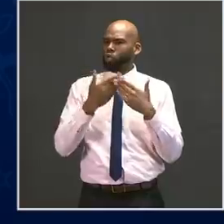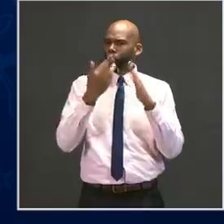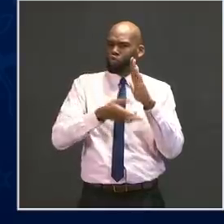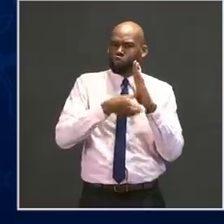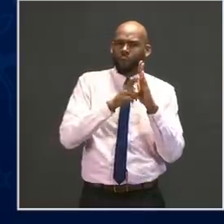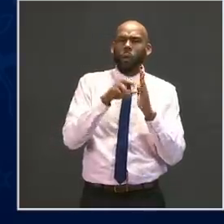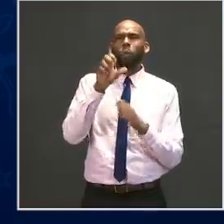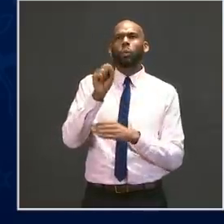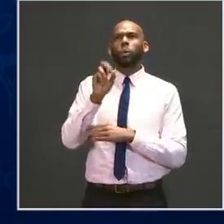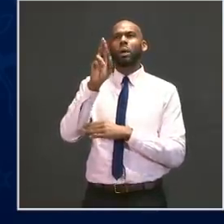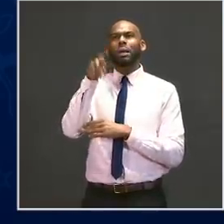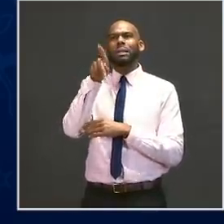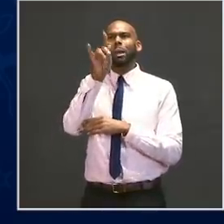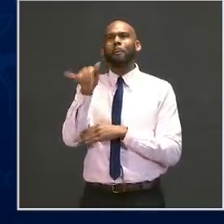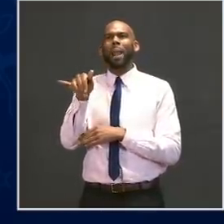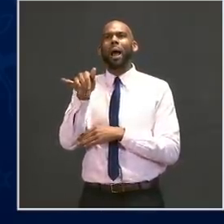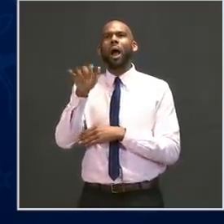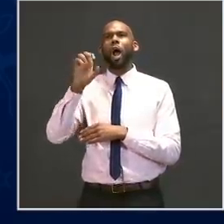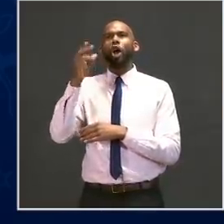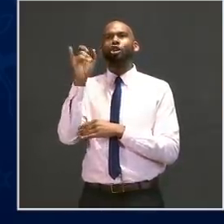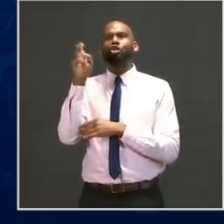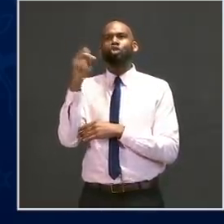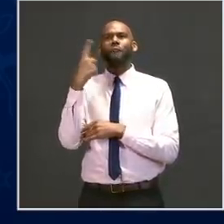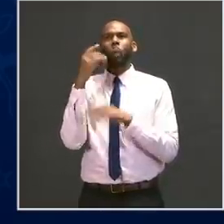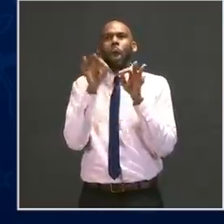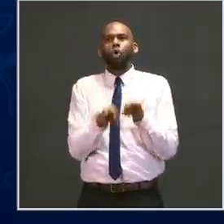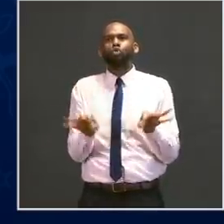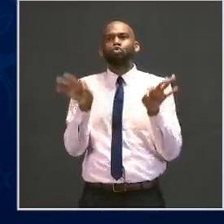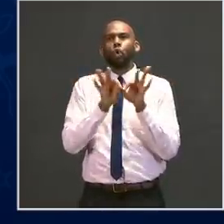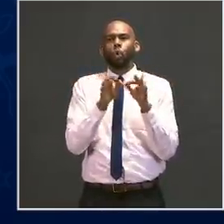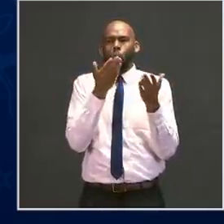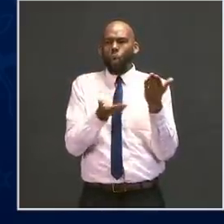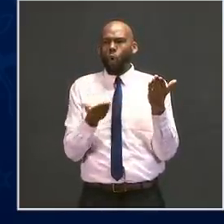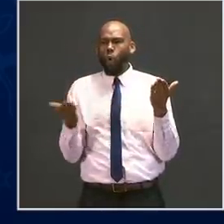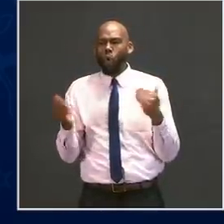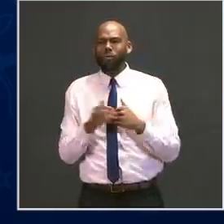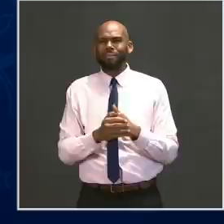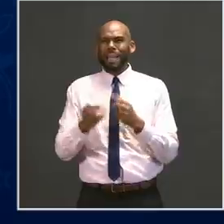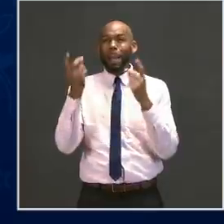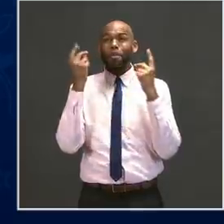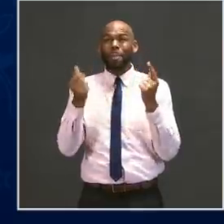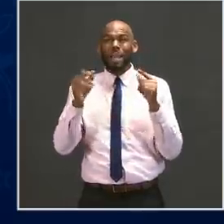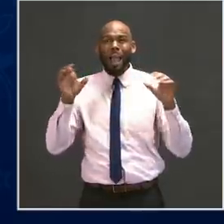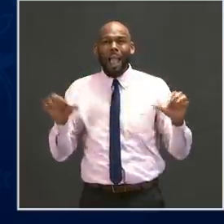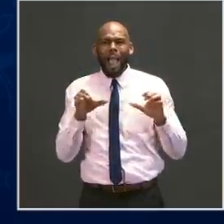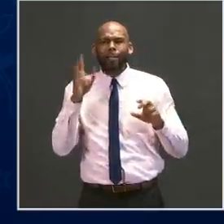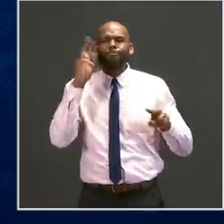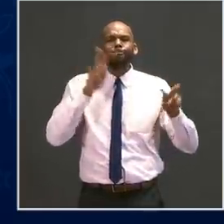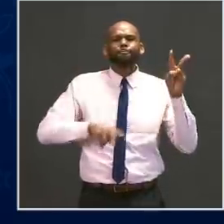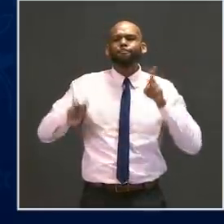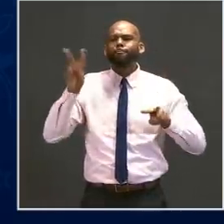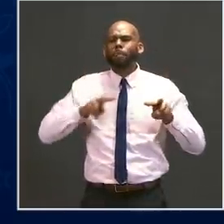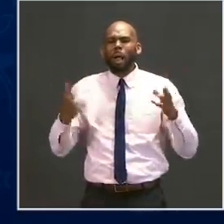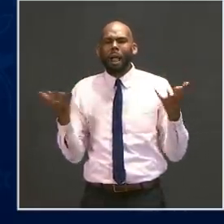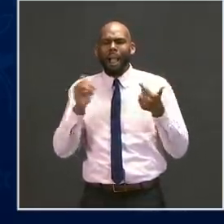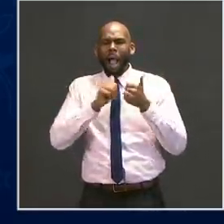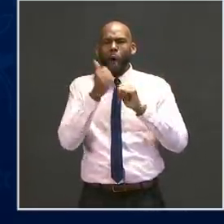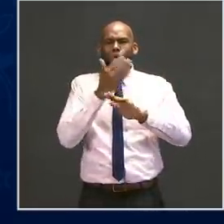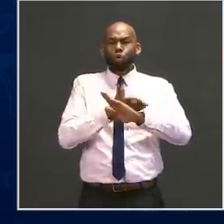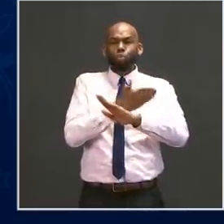for critical goods. The review will be focused on identifying the immediate actions we can take, from improving the physical production of those items in the U.S.,